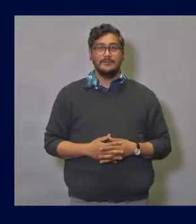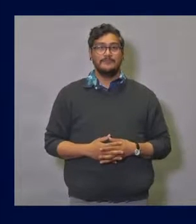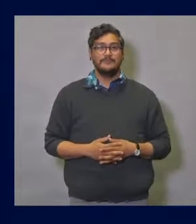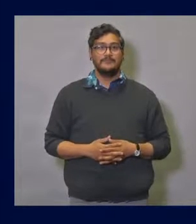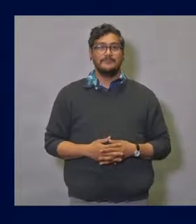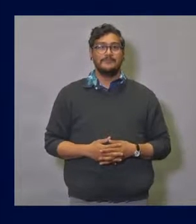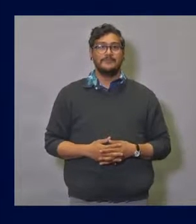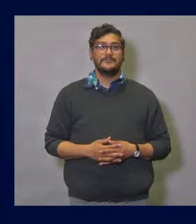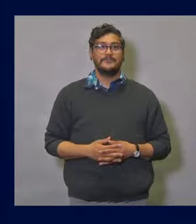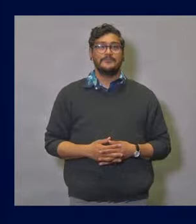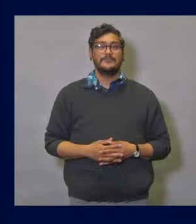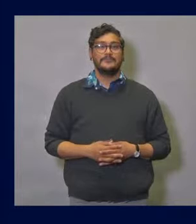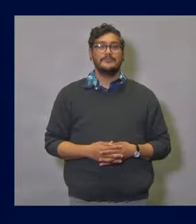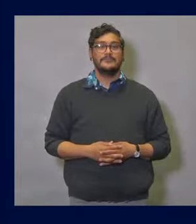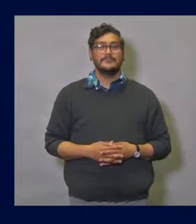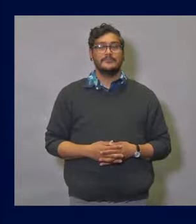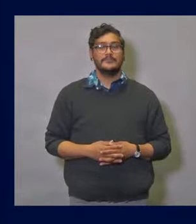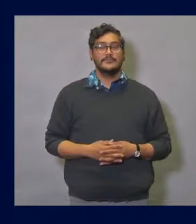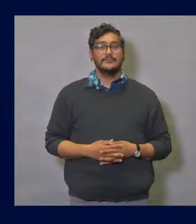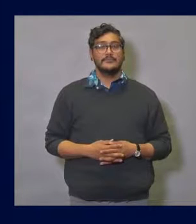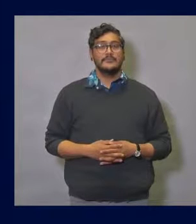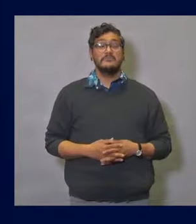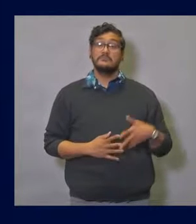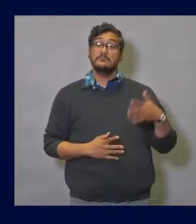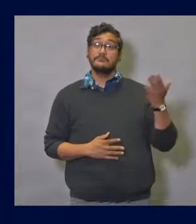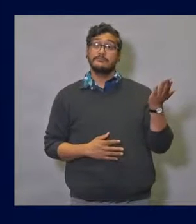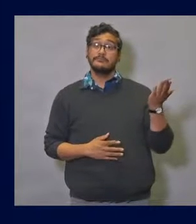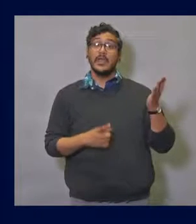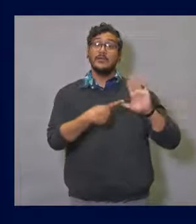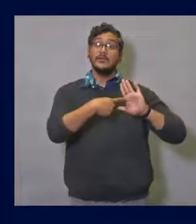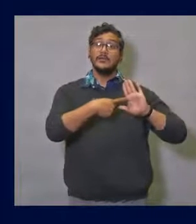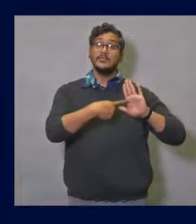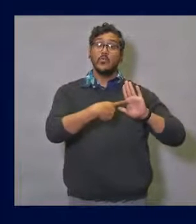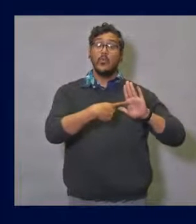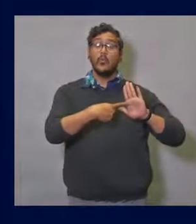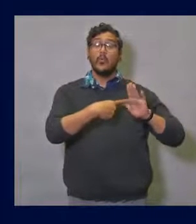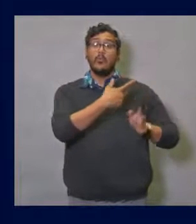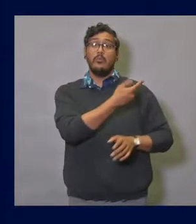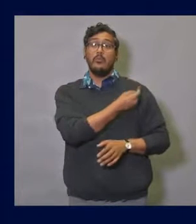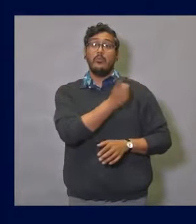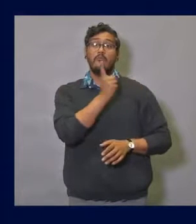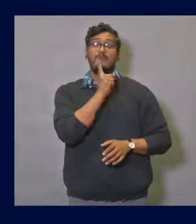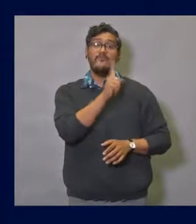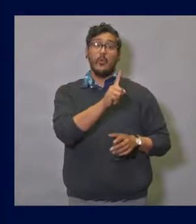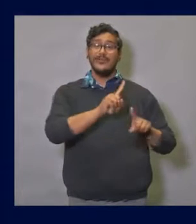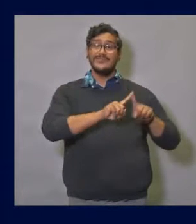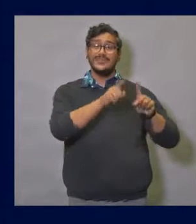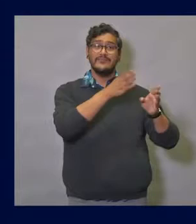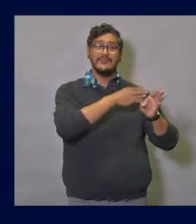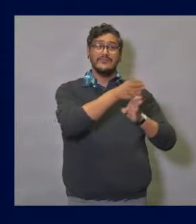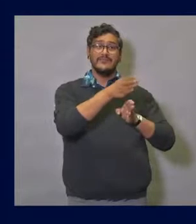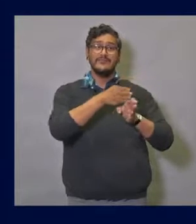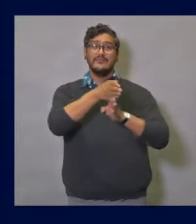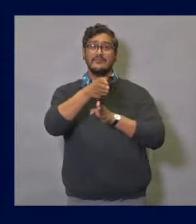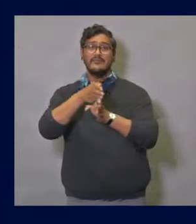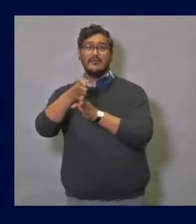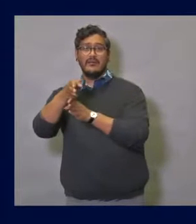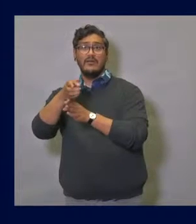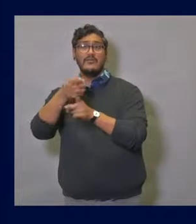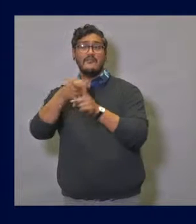PERSONAS QUE TRABAJAN EN EL